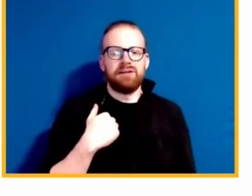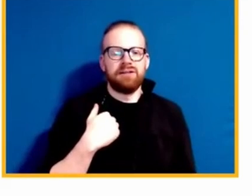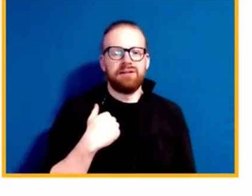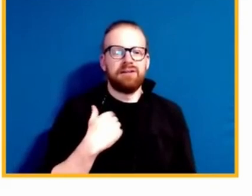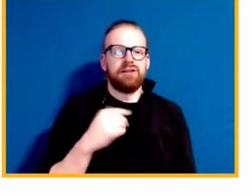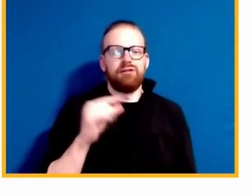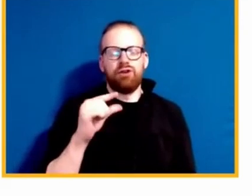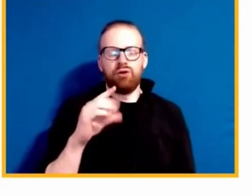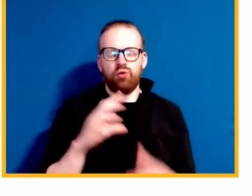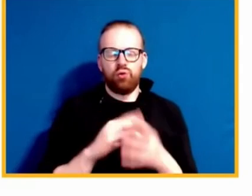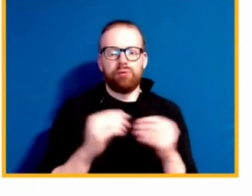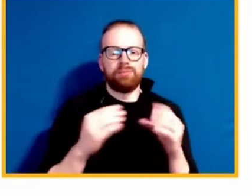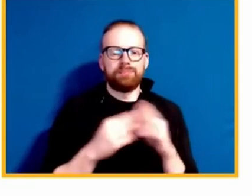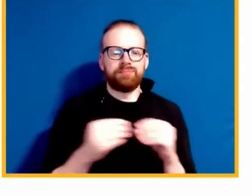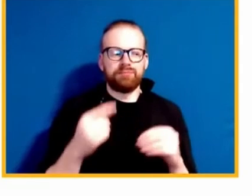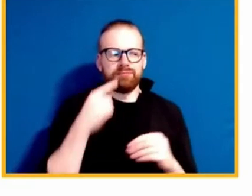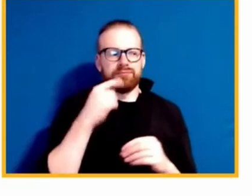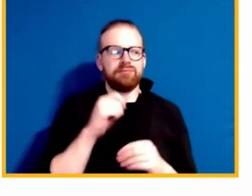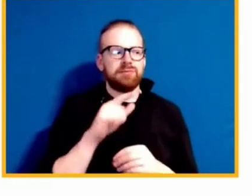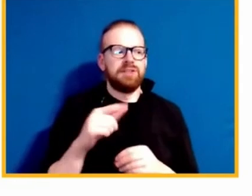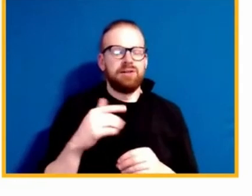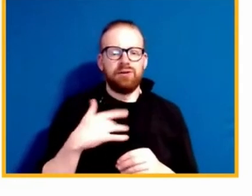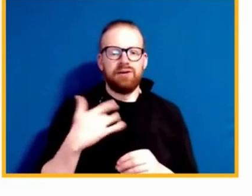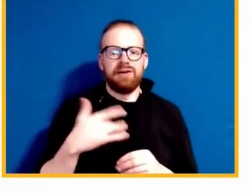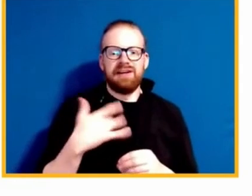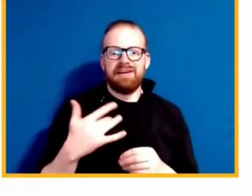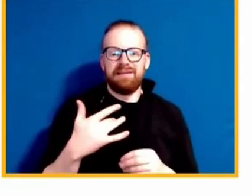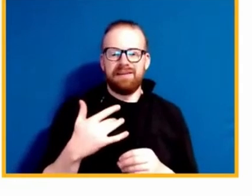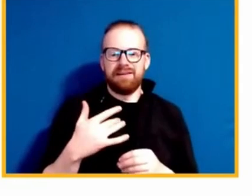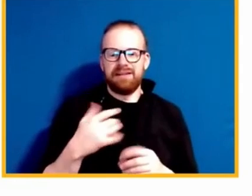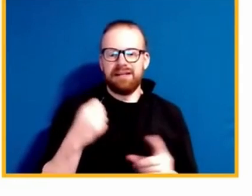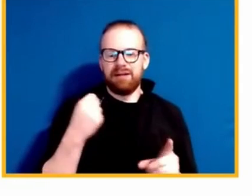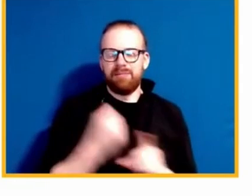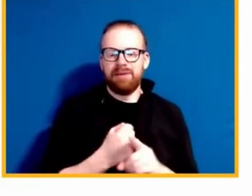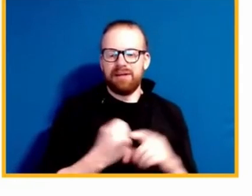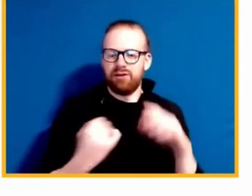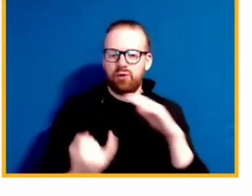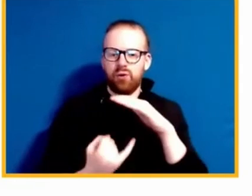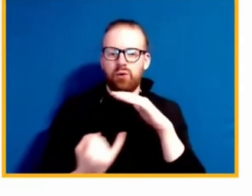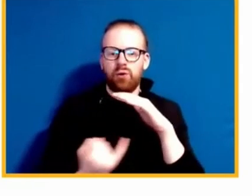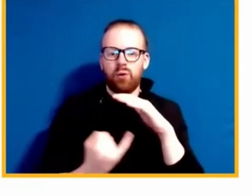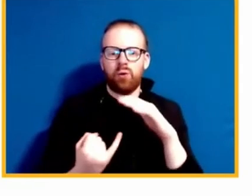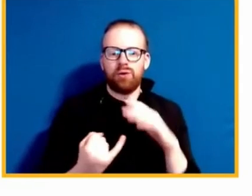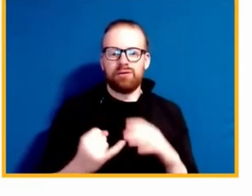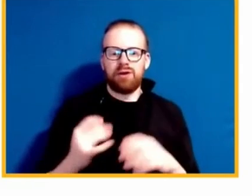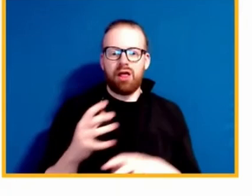of a story to tell about how we've all been feeling the effects of being in quarantine or lockdown and